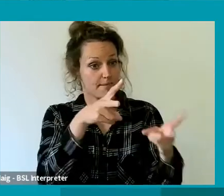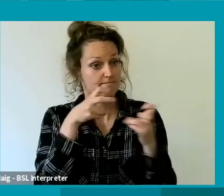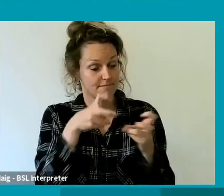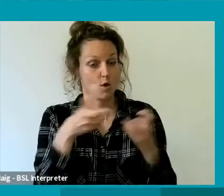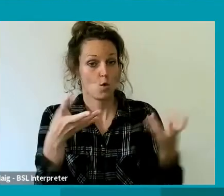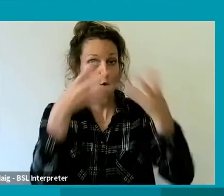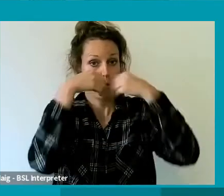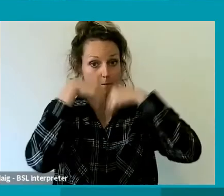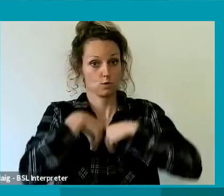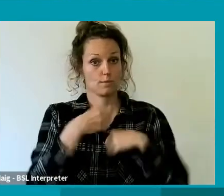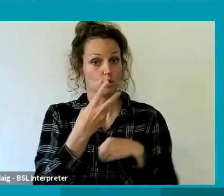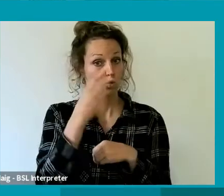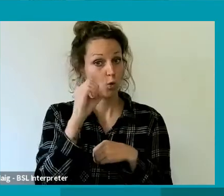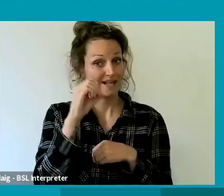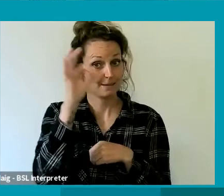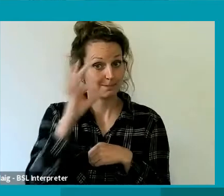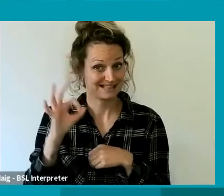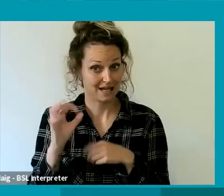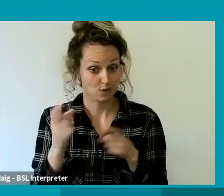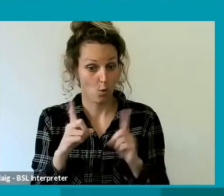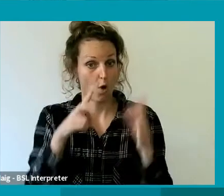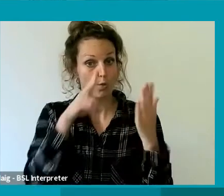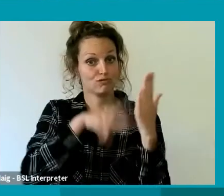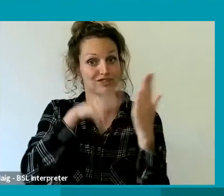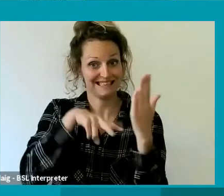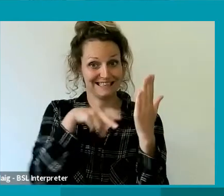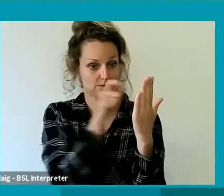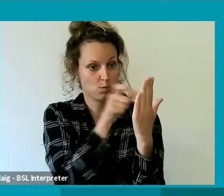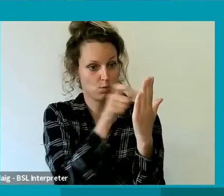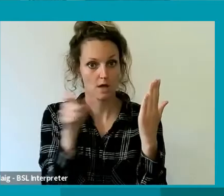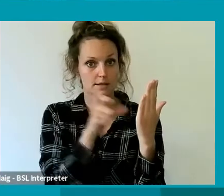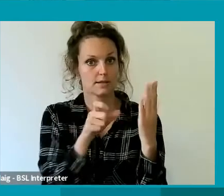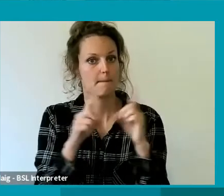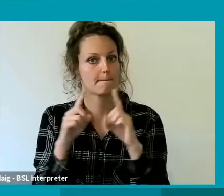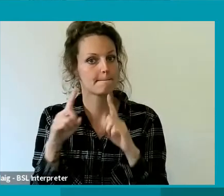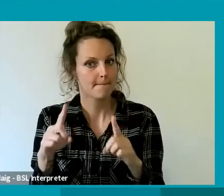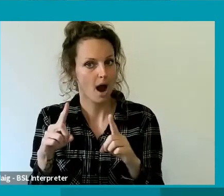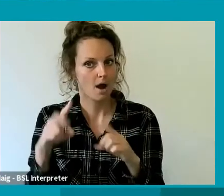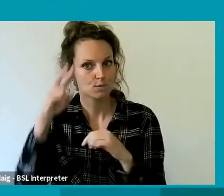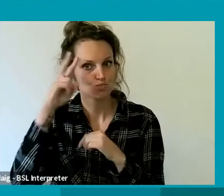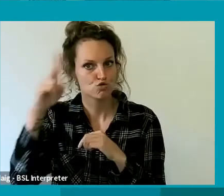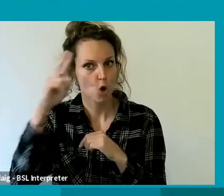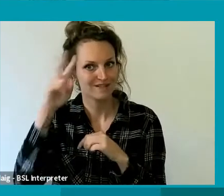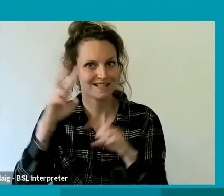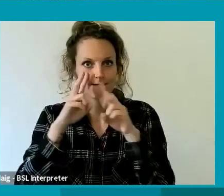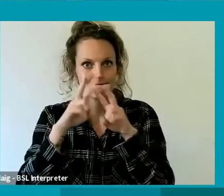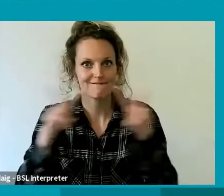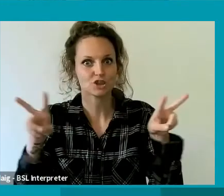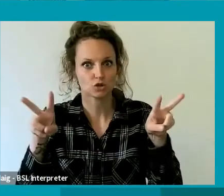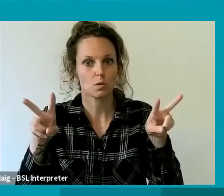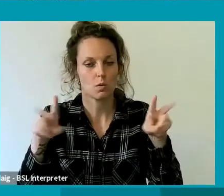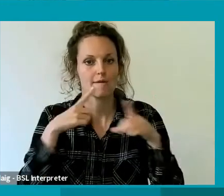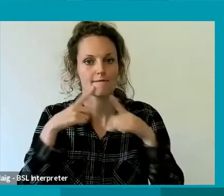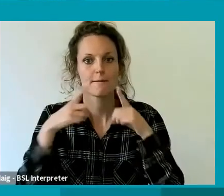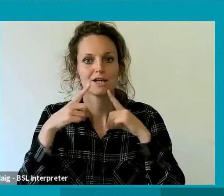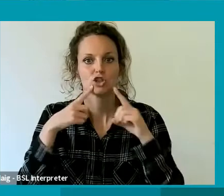Our brain can process visuals of up to 60 thousand times faster than text,